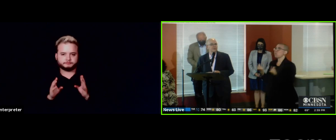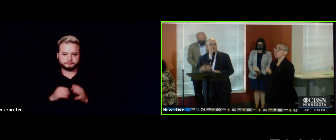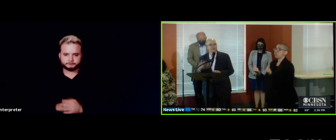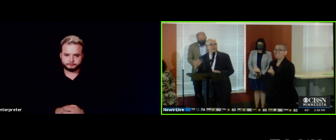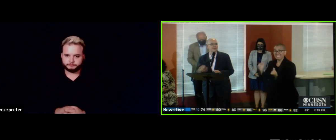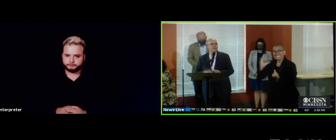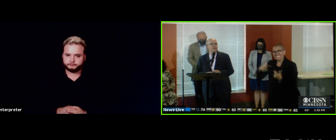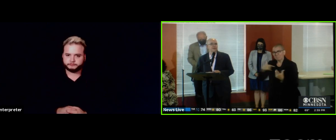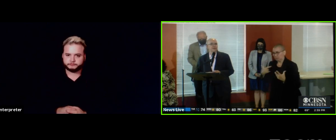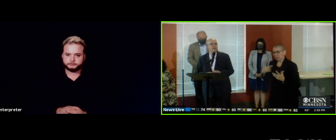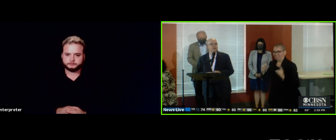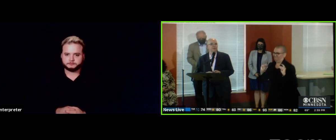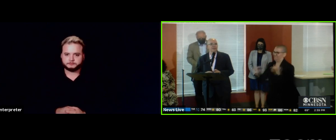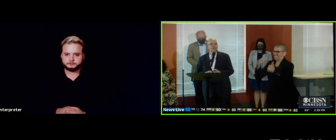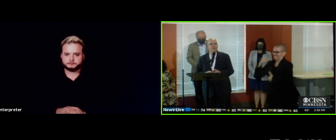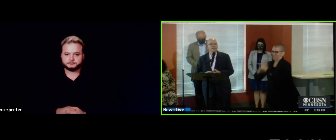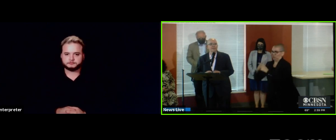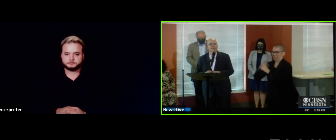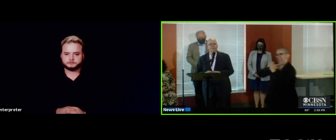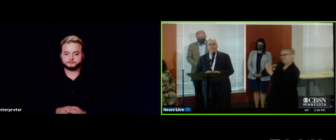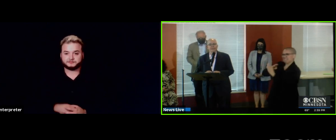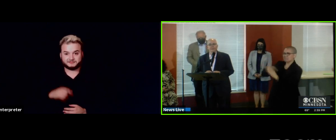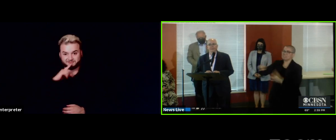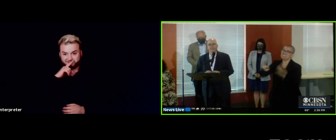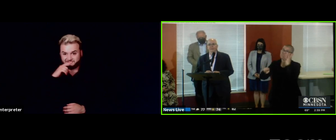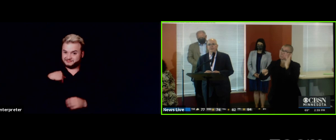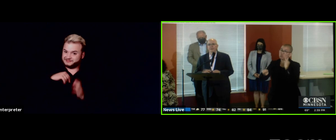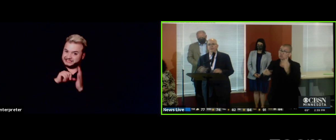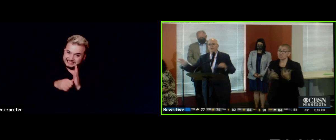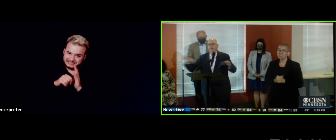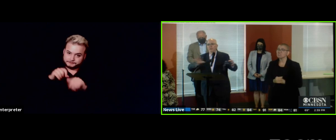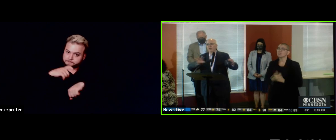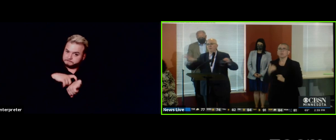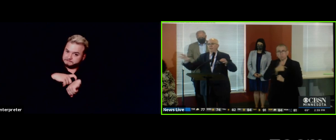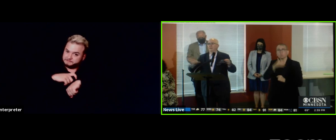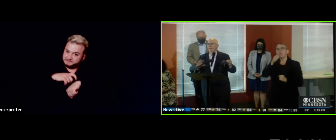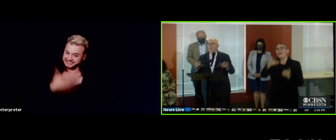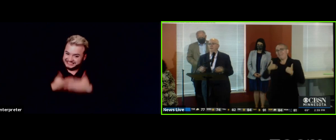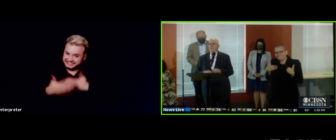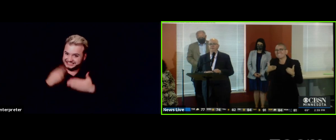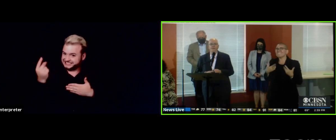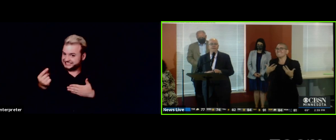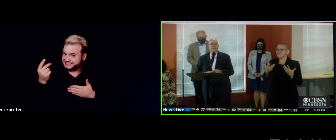we'll learn as we go. We'll have the ability to move money around if we find that there's